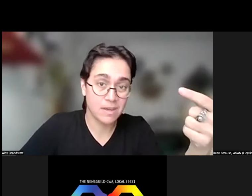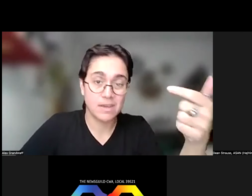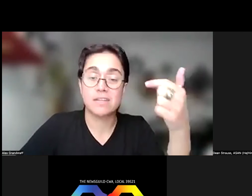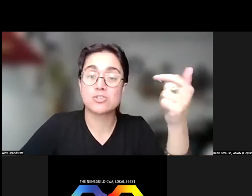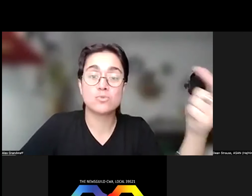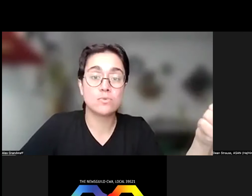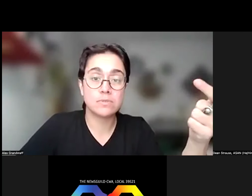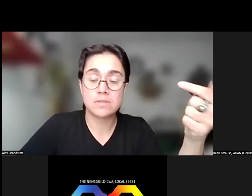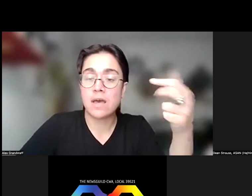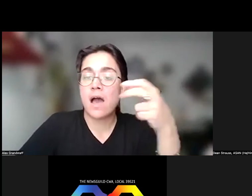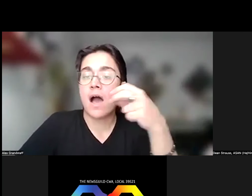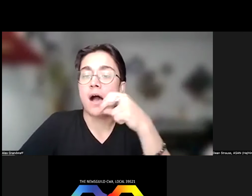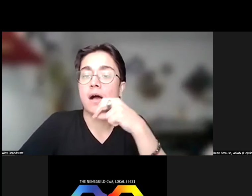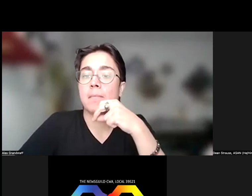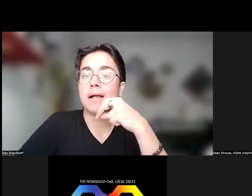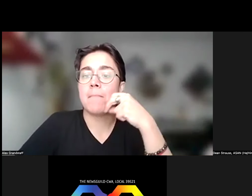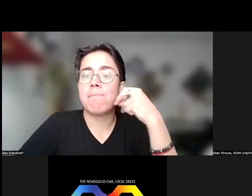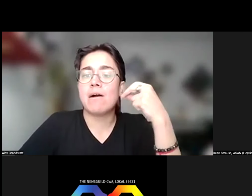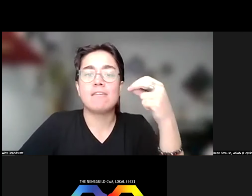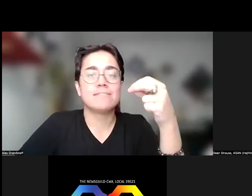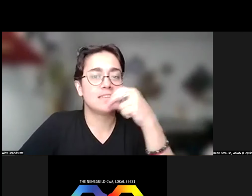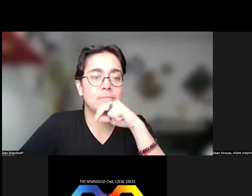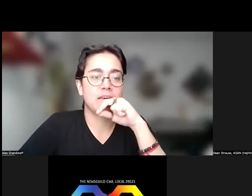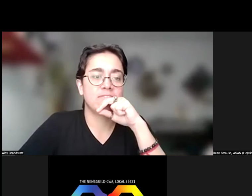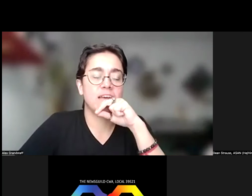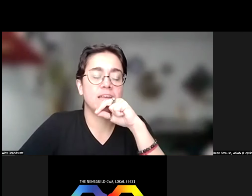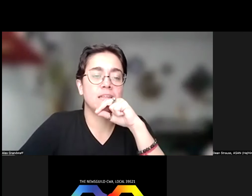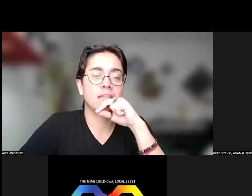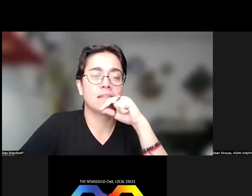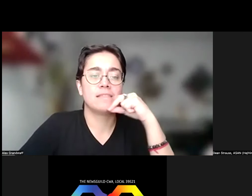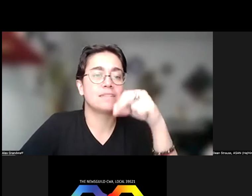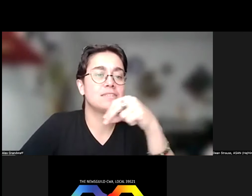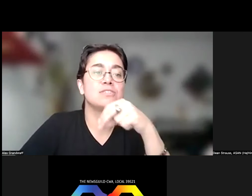more. Maybe a learn more about skills, maybe stuff that has been done in the